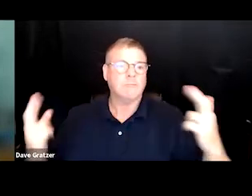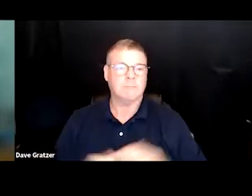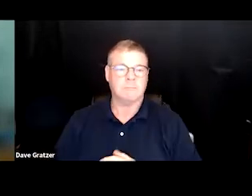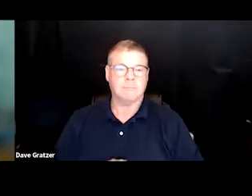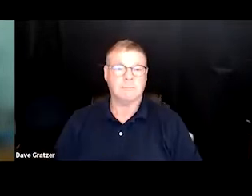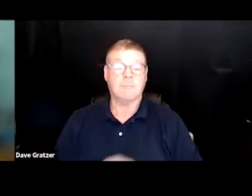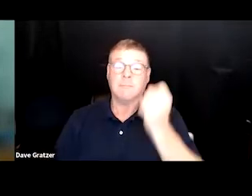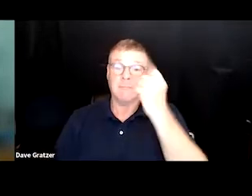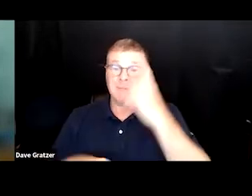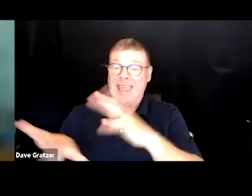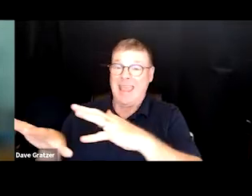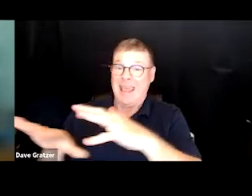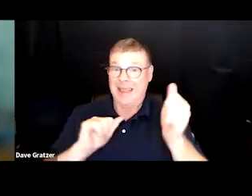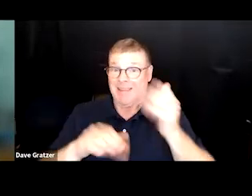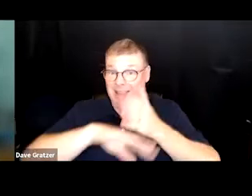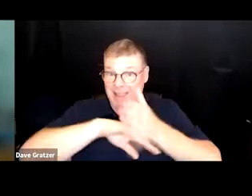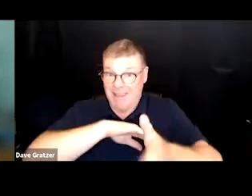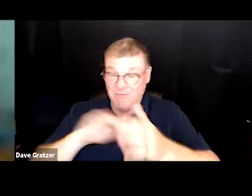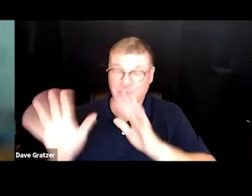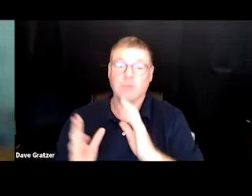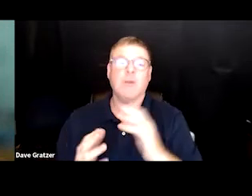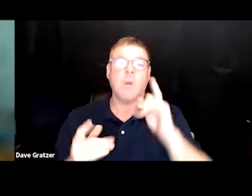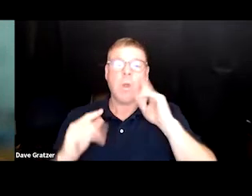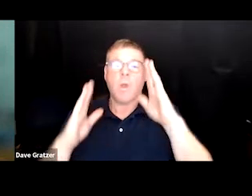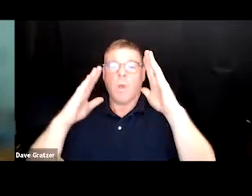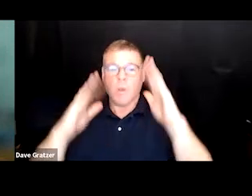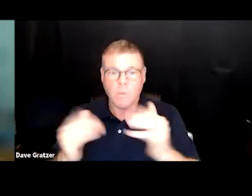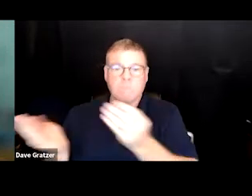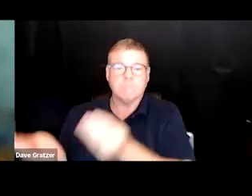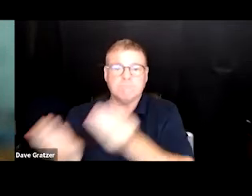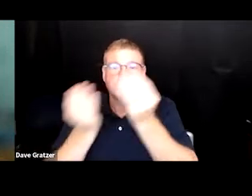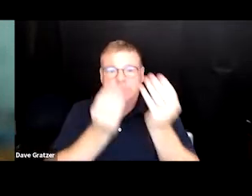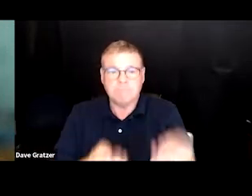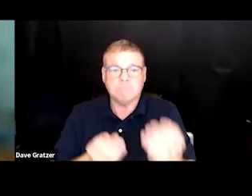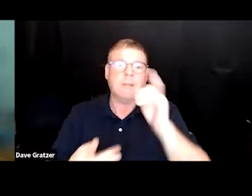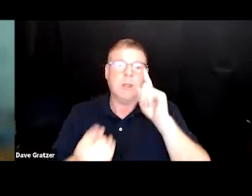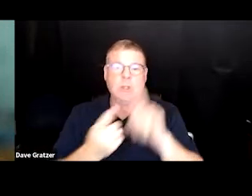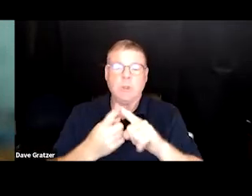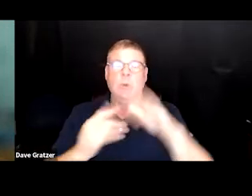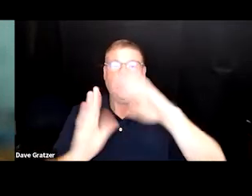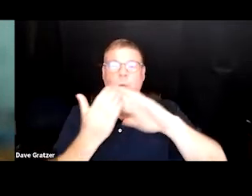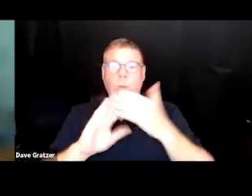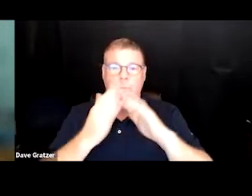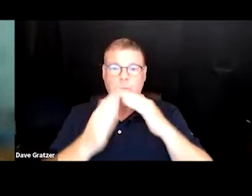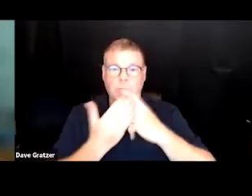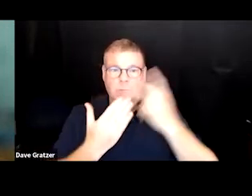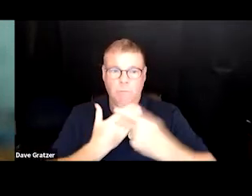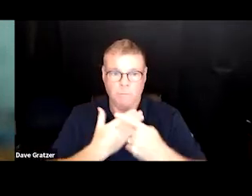Post-release, there is hopefully a handoff or a warm handoff to community programs.